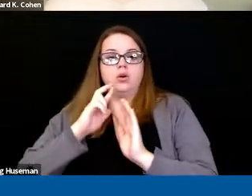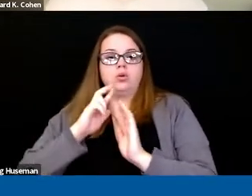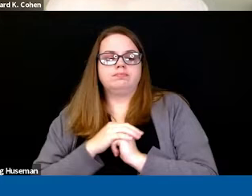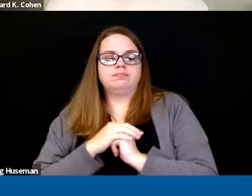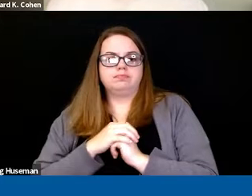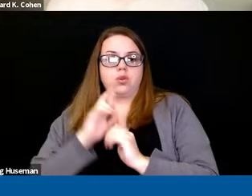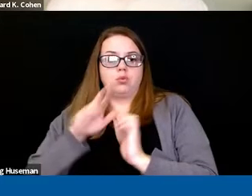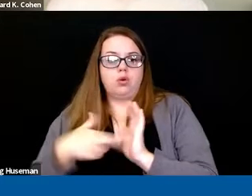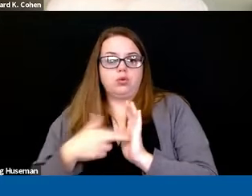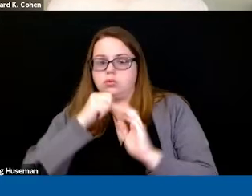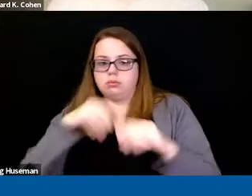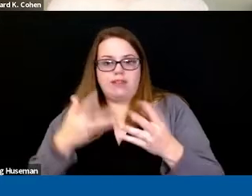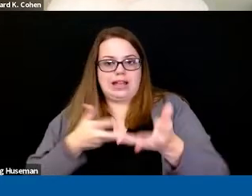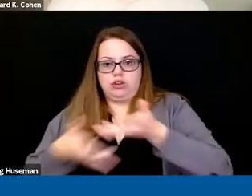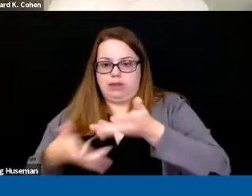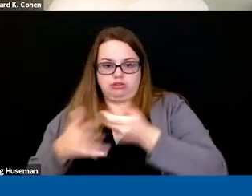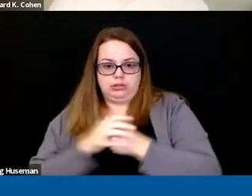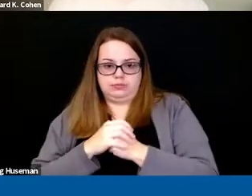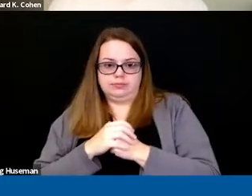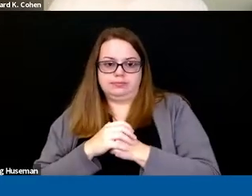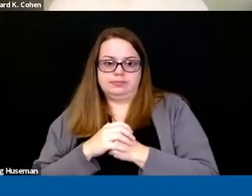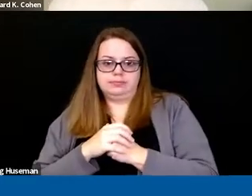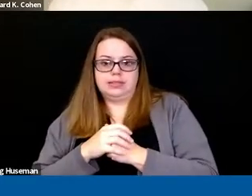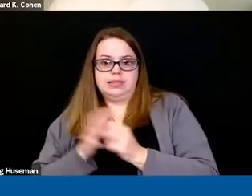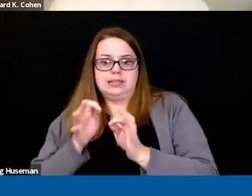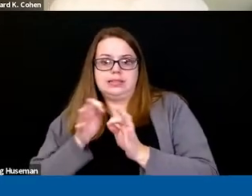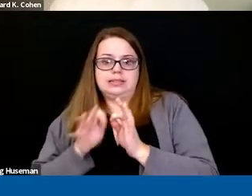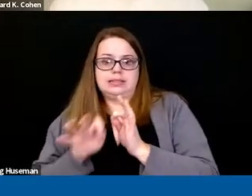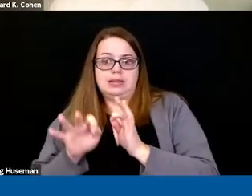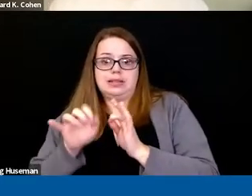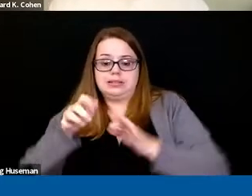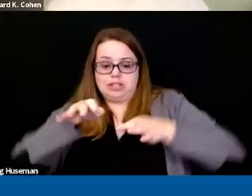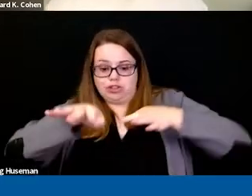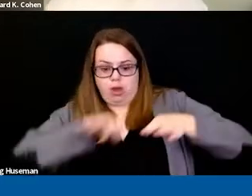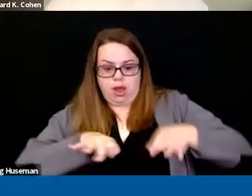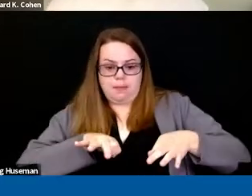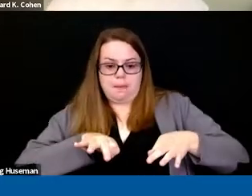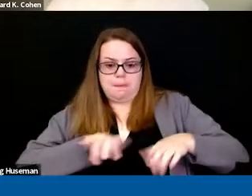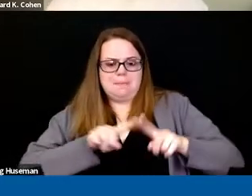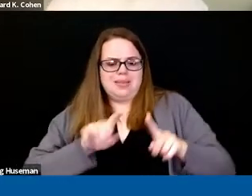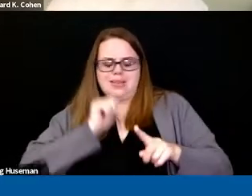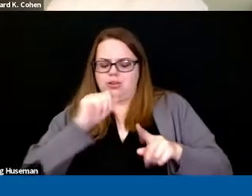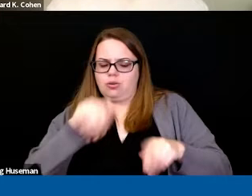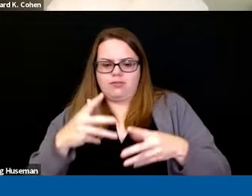roles do not provide interaction. They simply just describe what something is but do not provide the expected behavior.